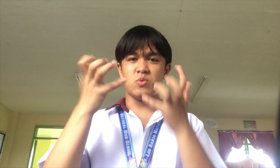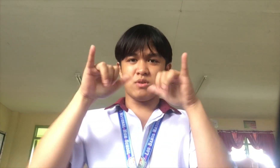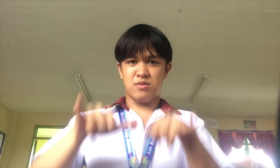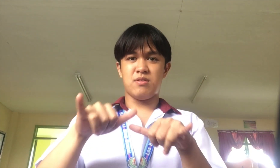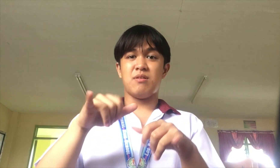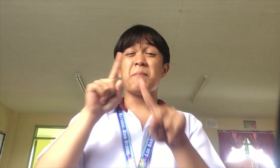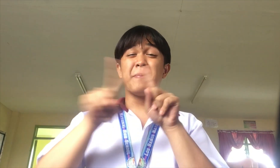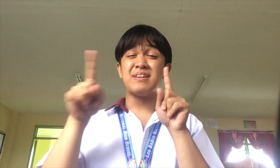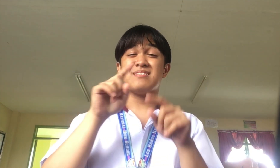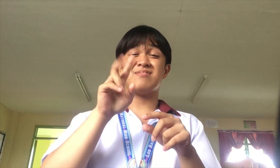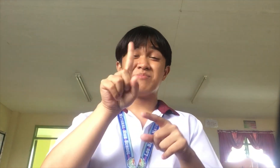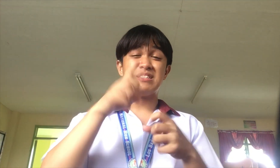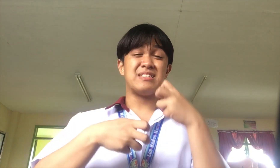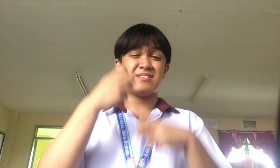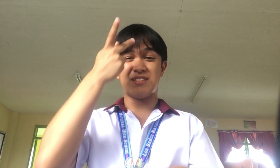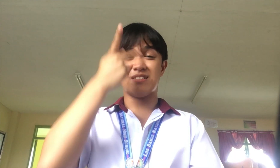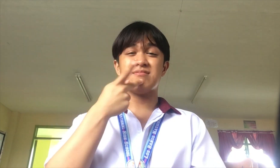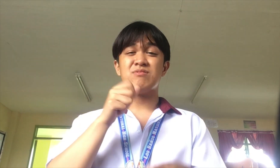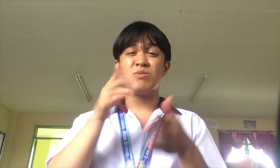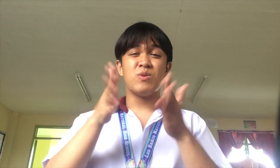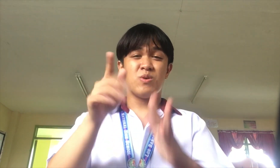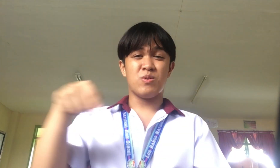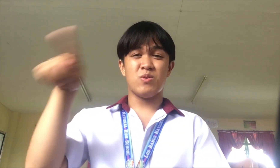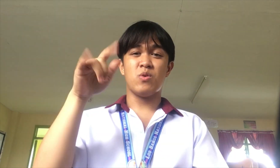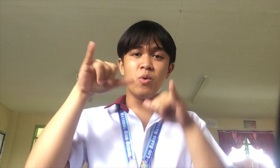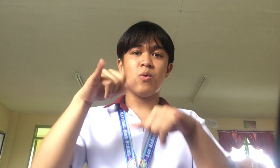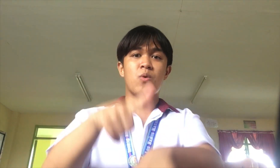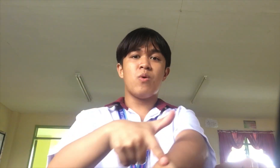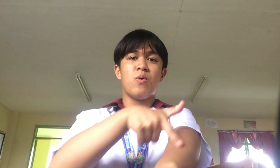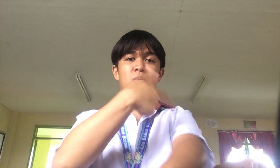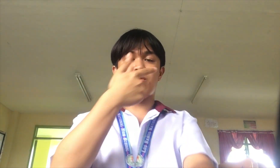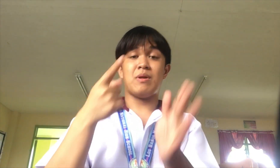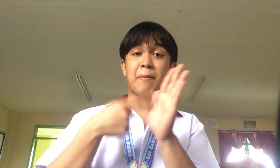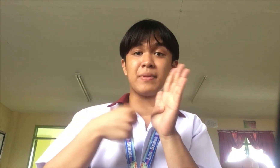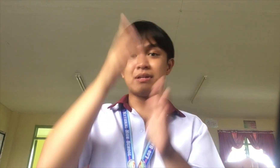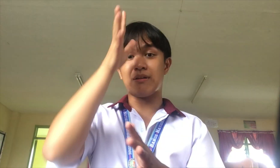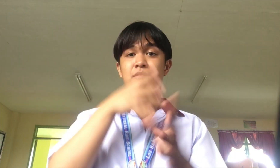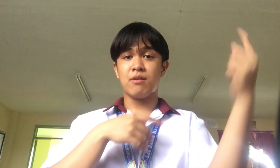they warned themselves to stay for a while but the problem is because of their parents, sometimes they do not want them to stay inside the school too long